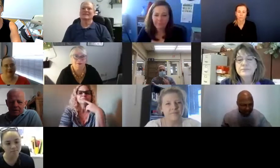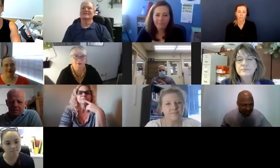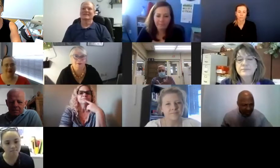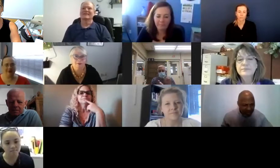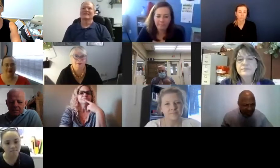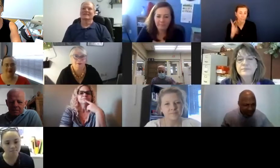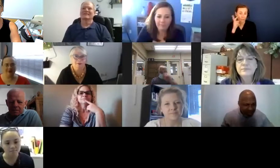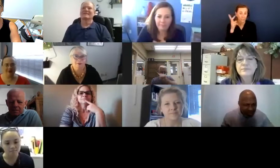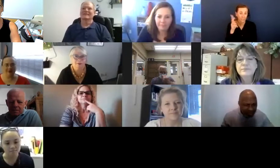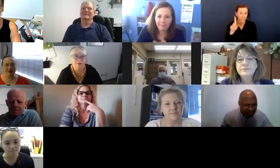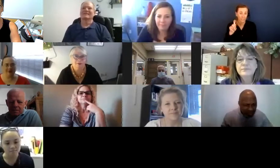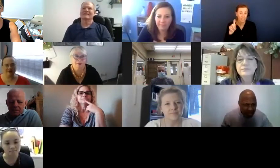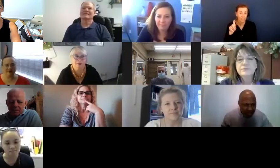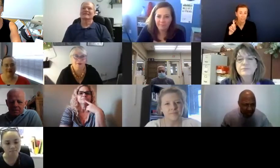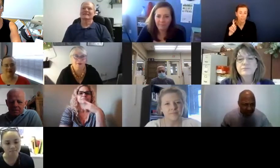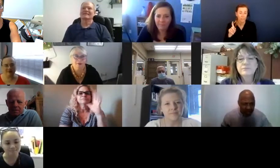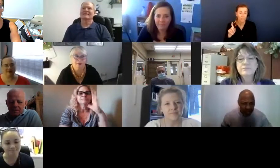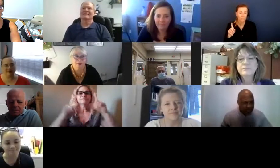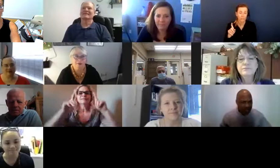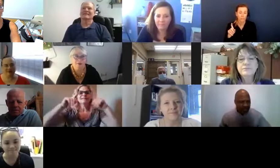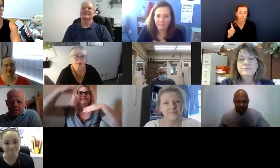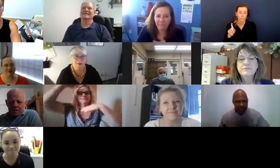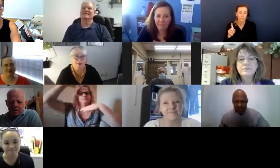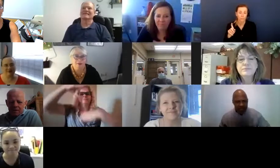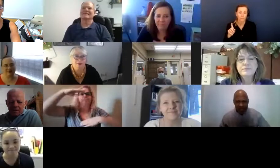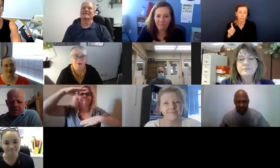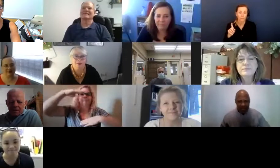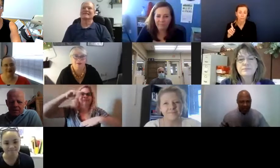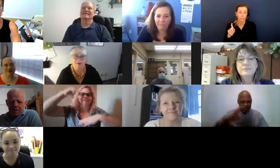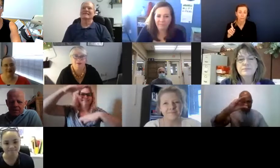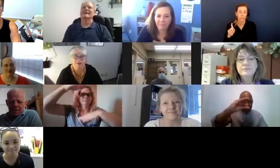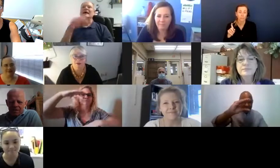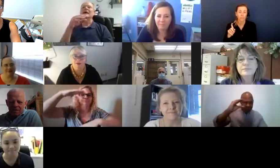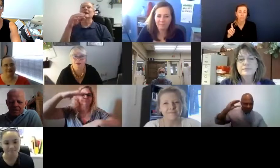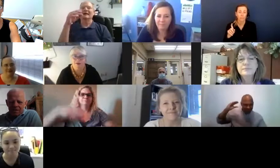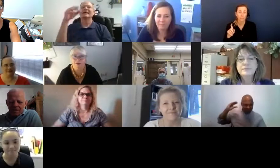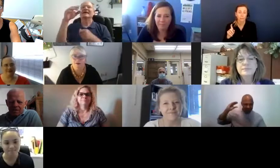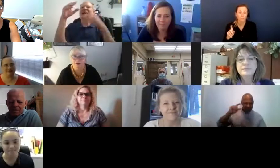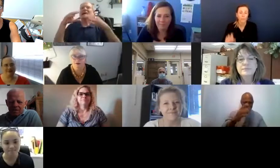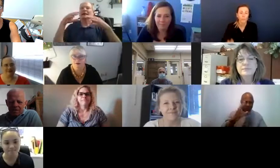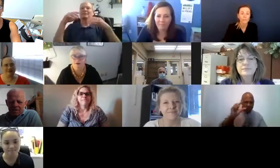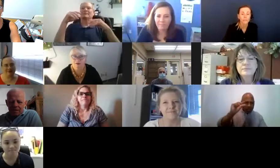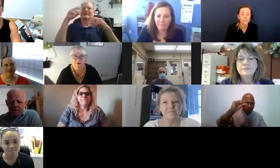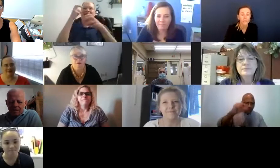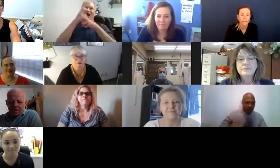(participants) Please come closer or adjust your screen to see your signing. Hard time seeing you.